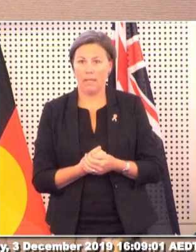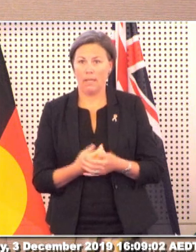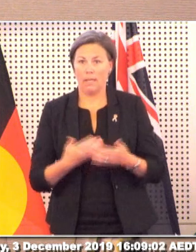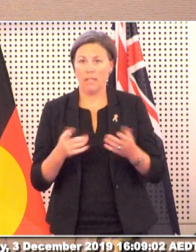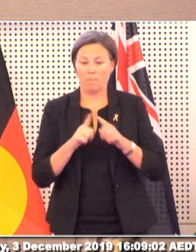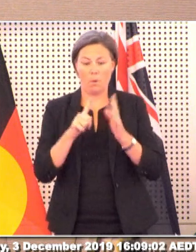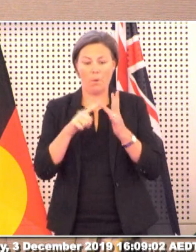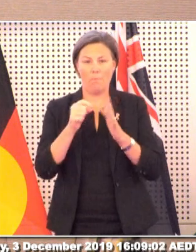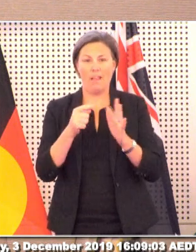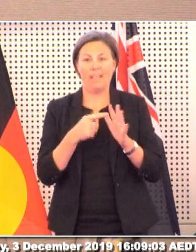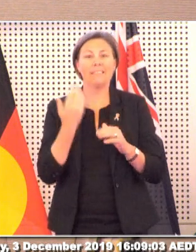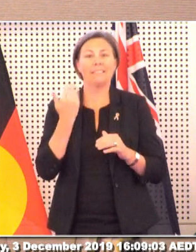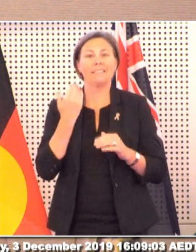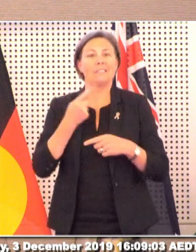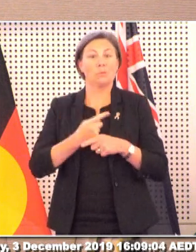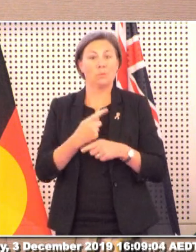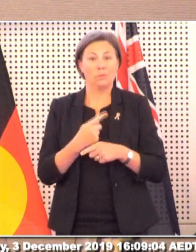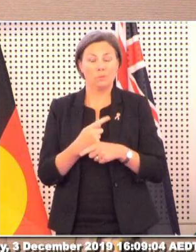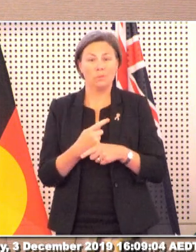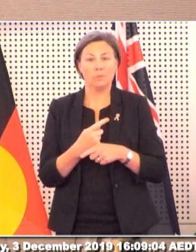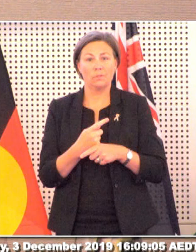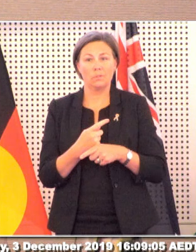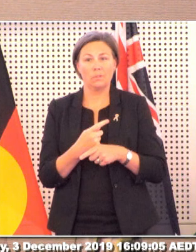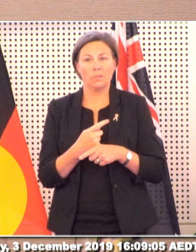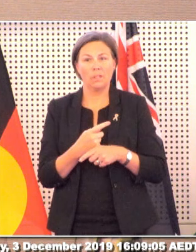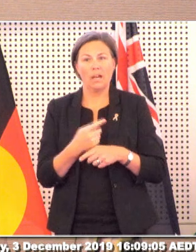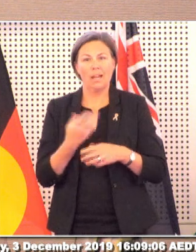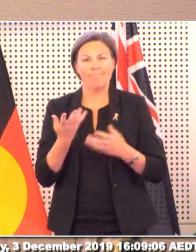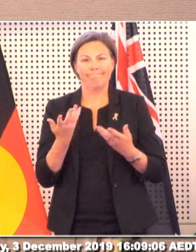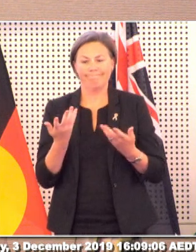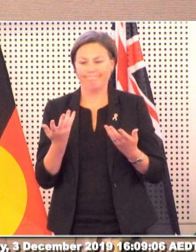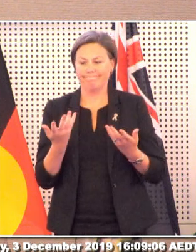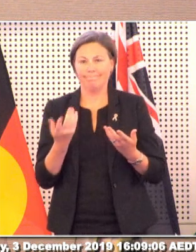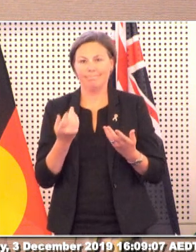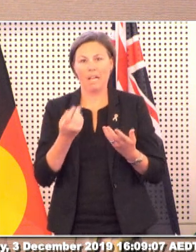it’s sort of absent in the NDIS.